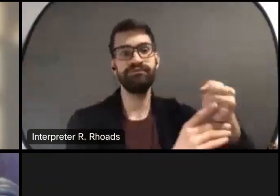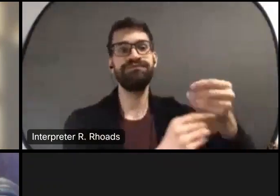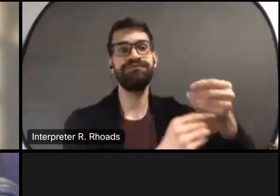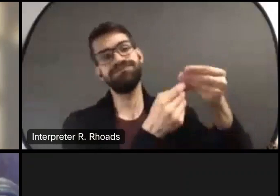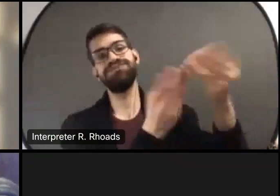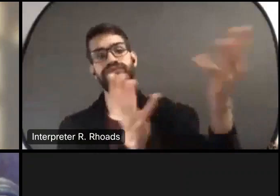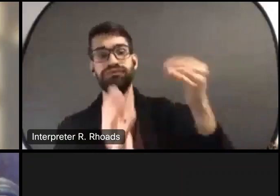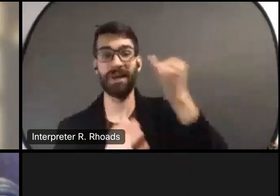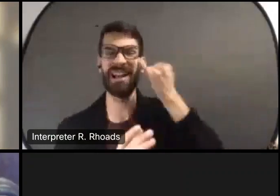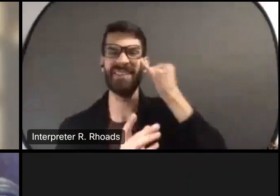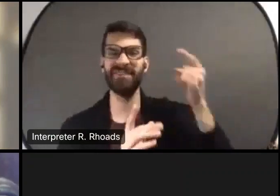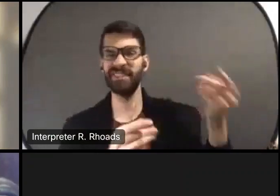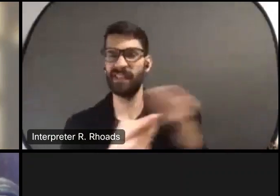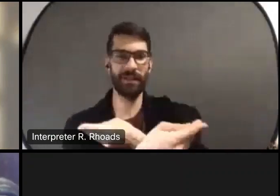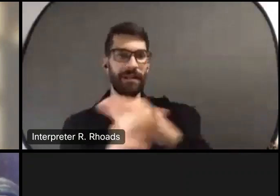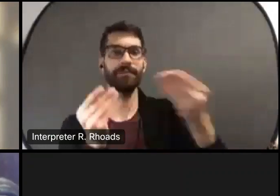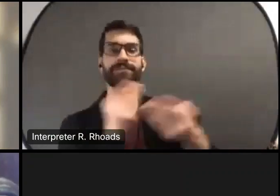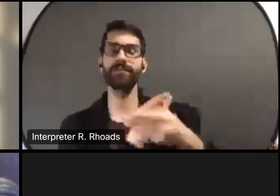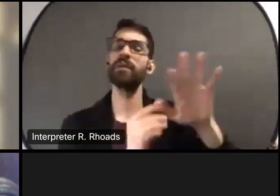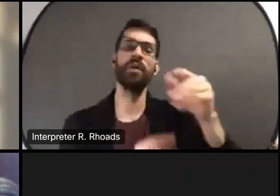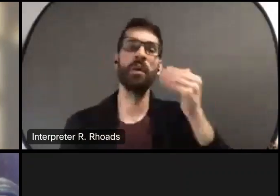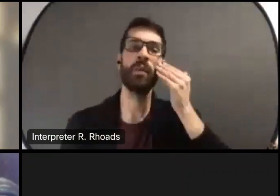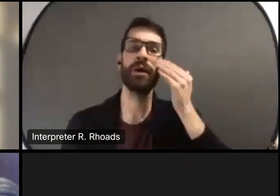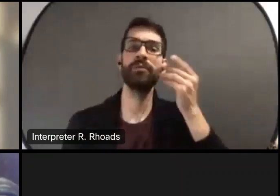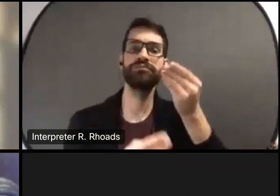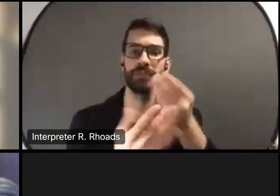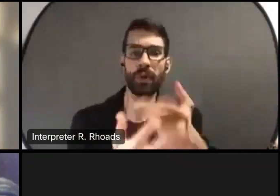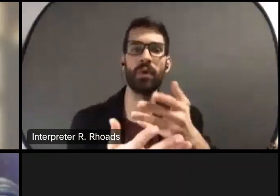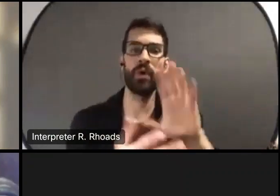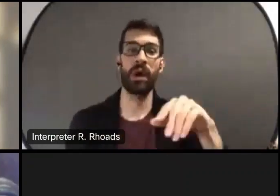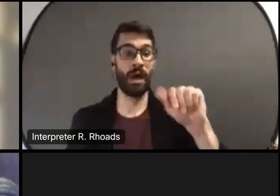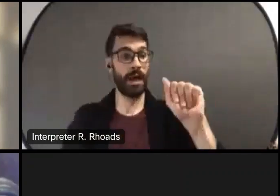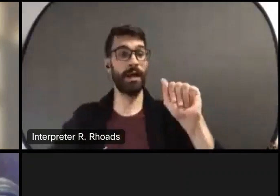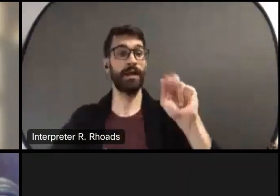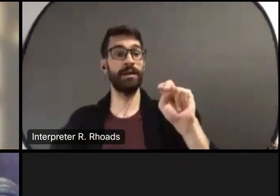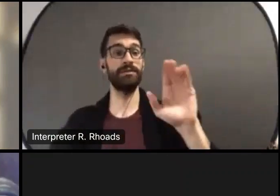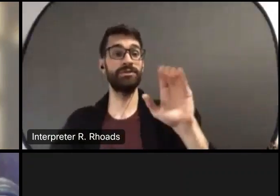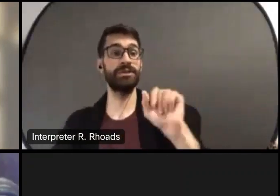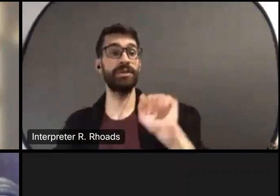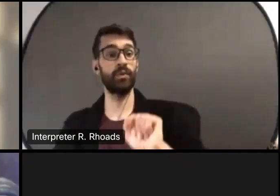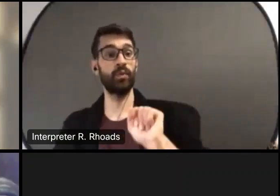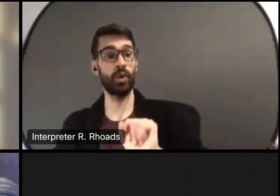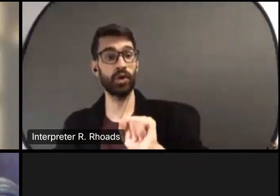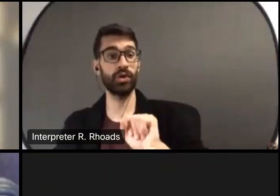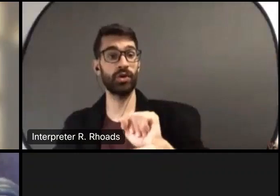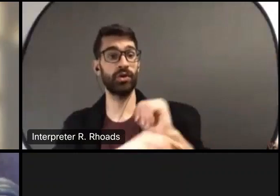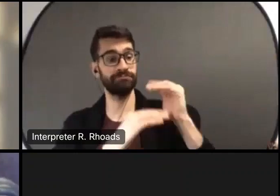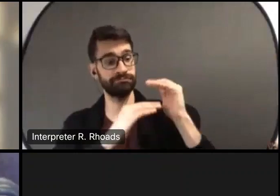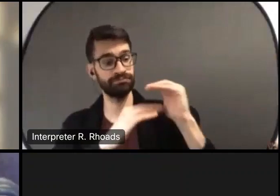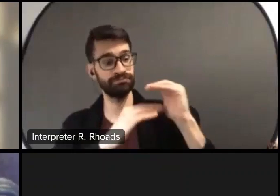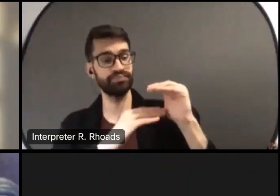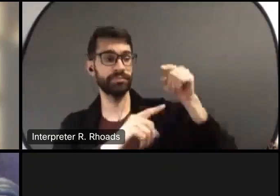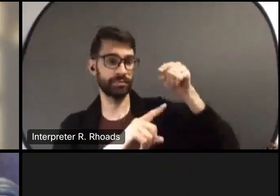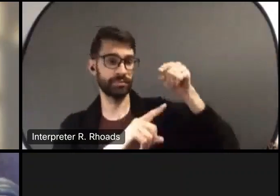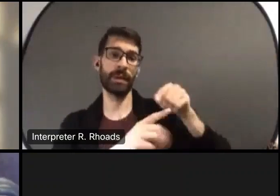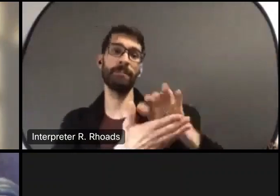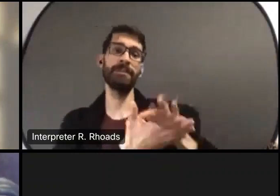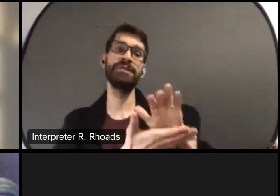to very consciously say "I'm going to do ANC work in the ANC provided materials and I will keep my,